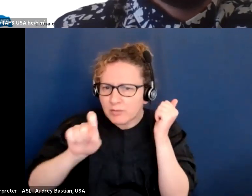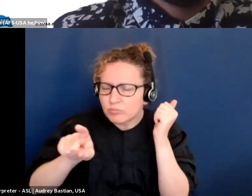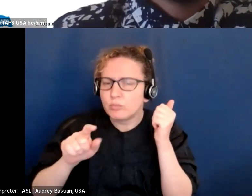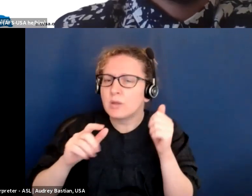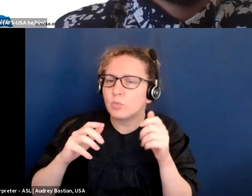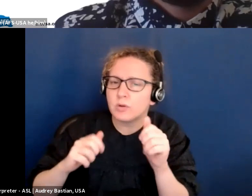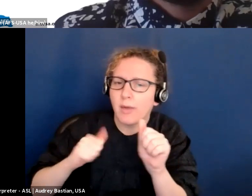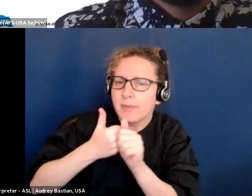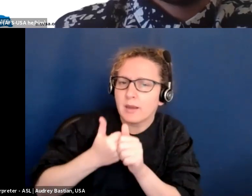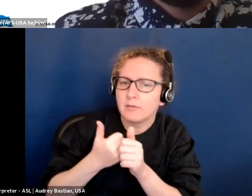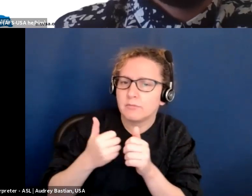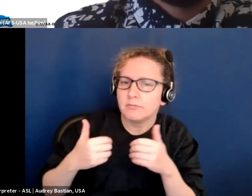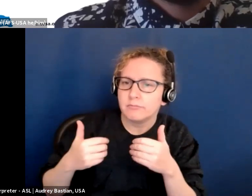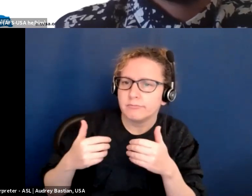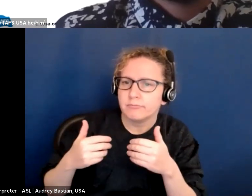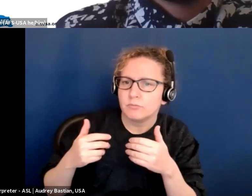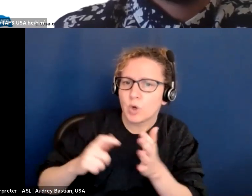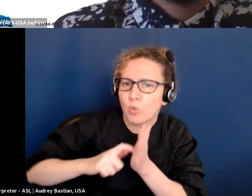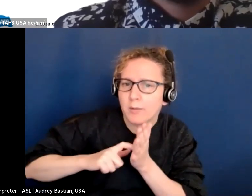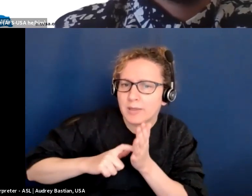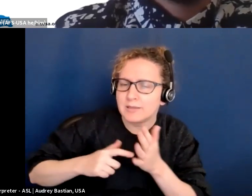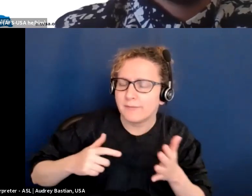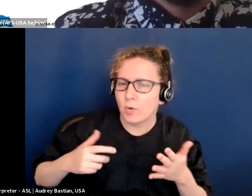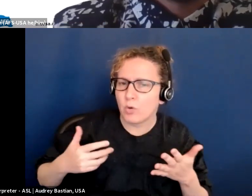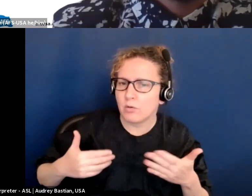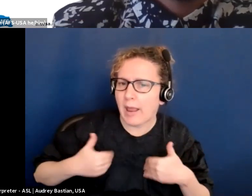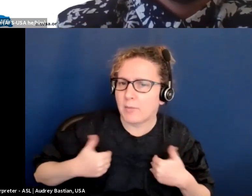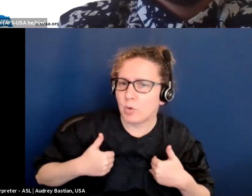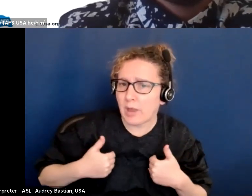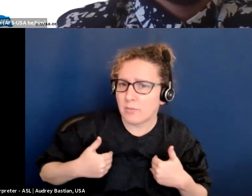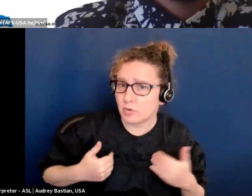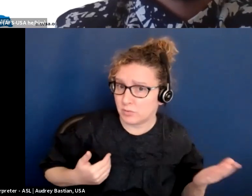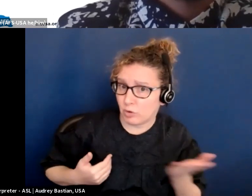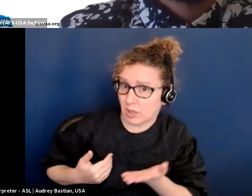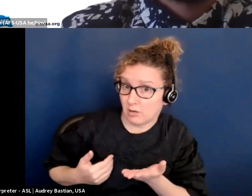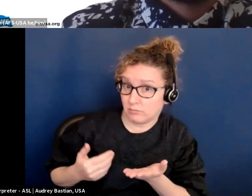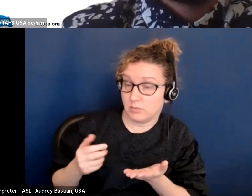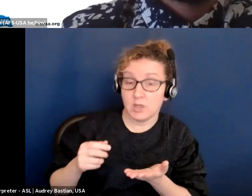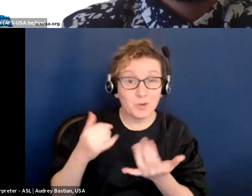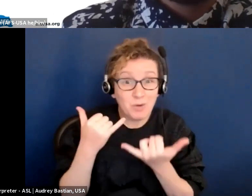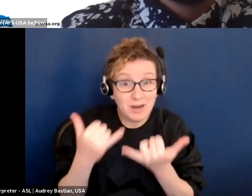Do they need to quarantine? That is a big question. As a student, if you need to quarantine,